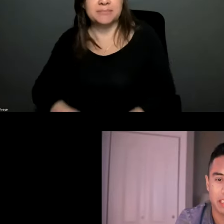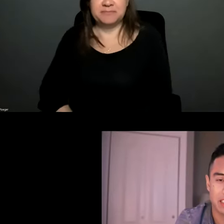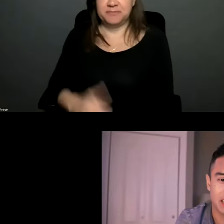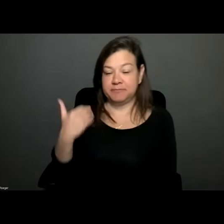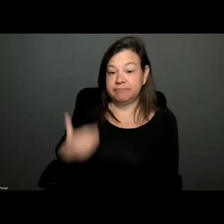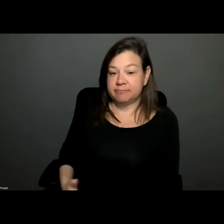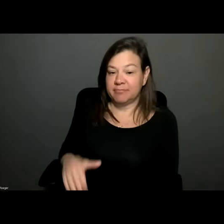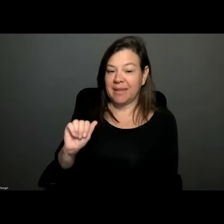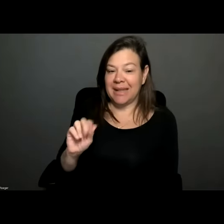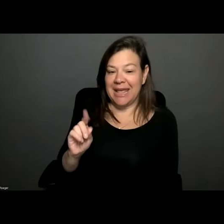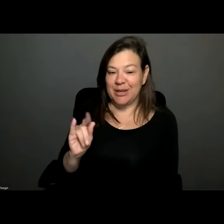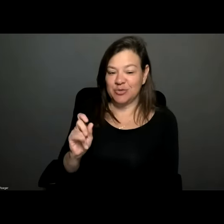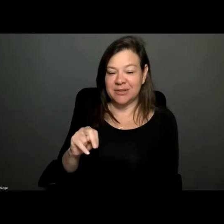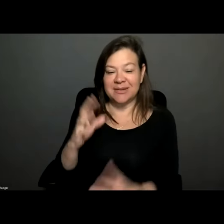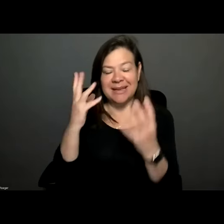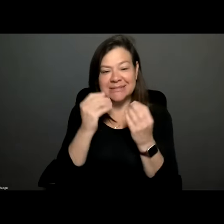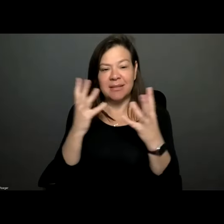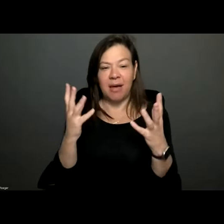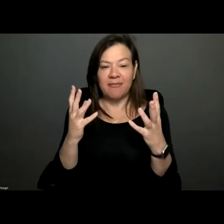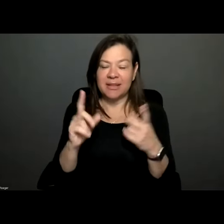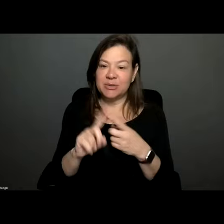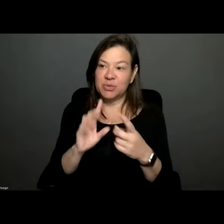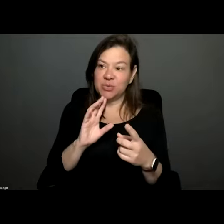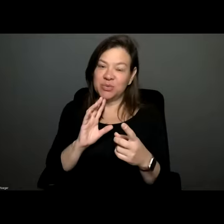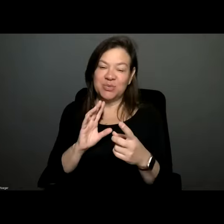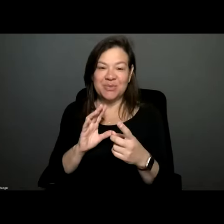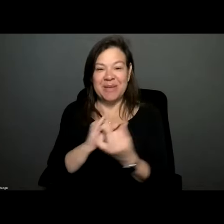and it's lovely to actually be at the end of the line here